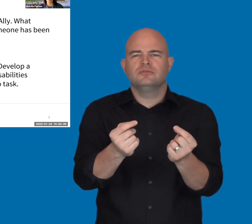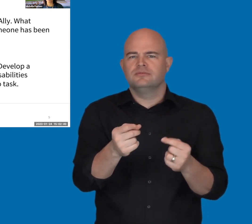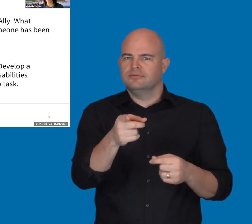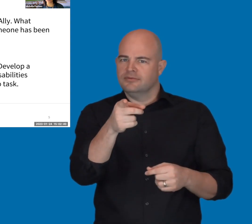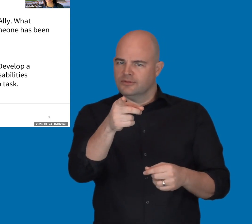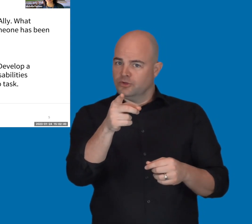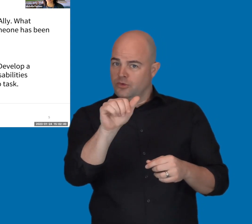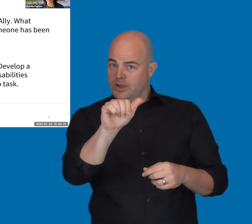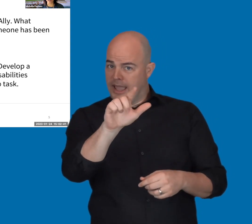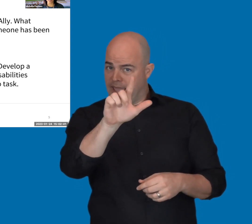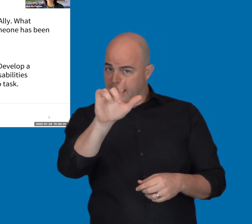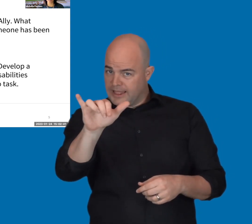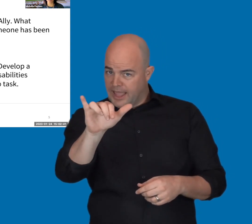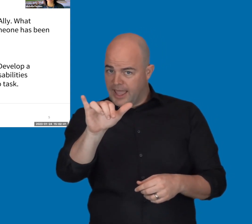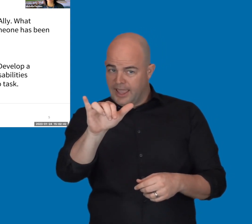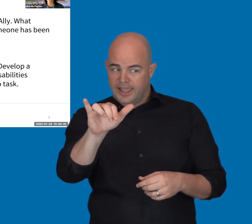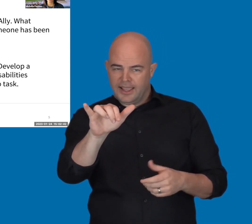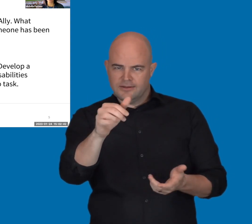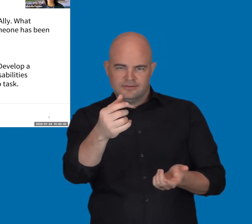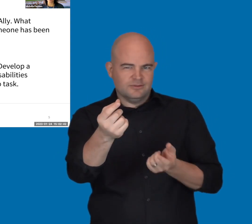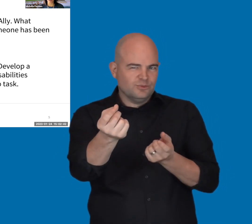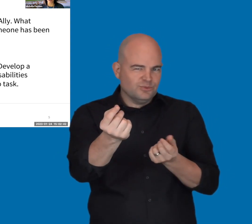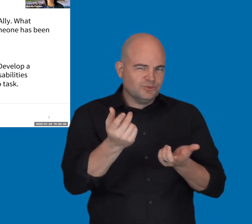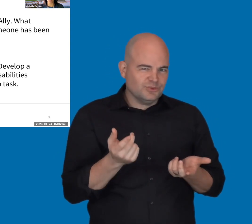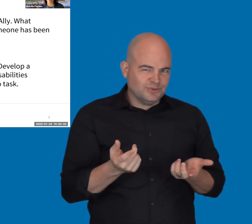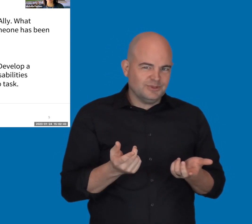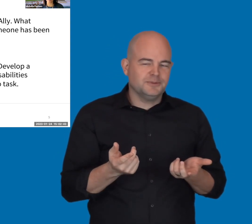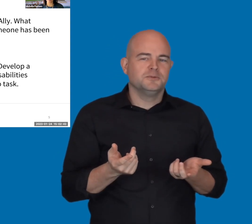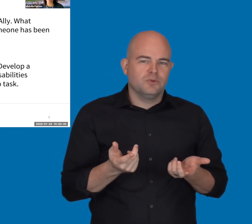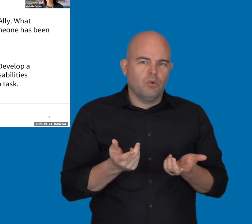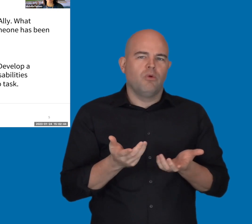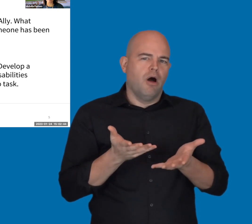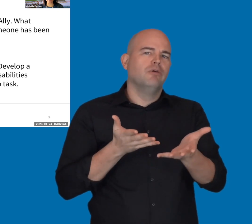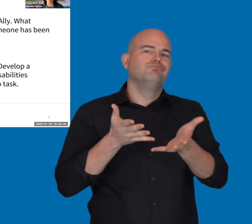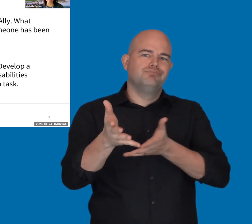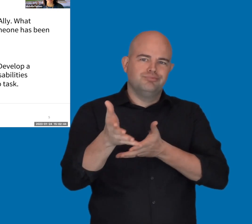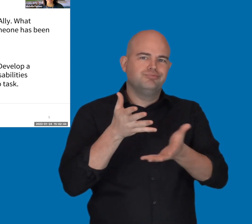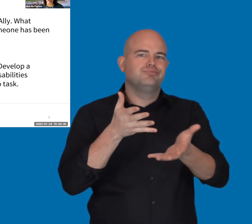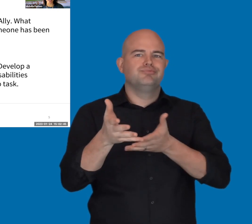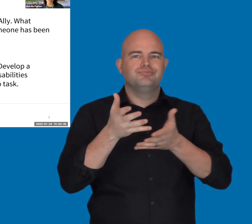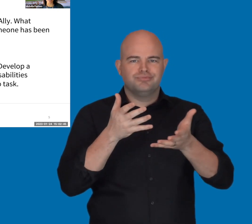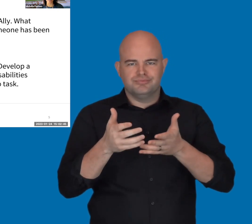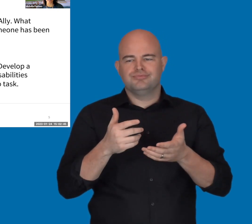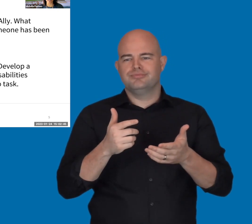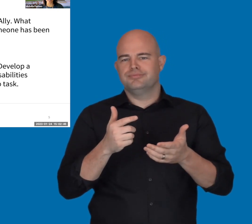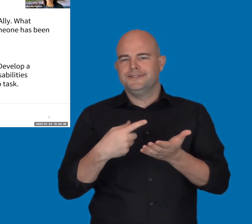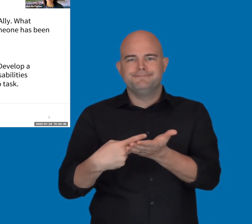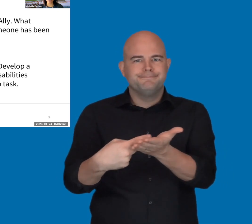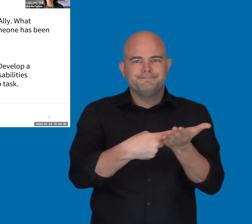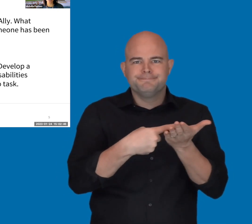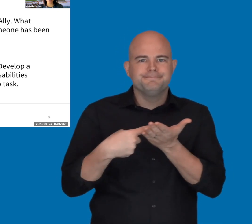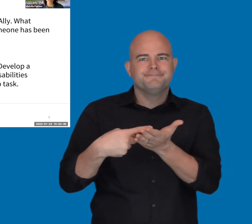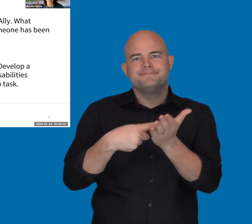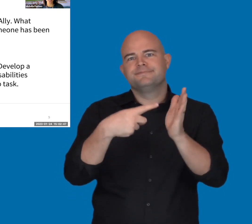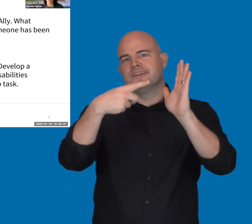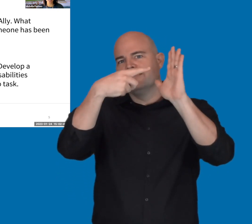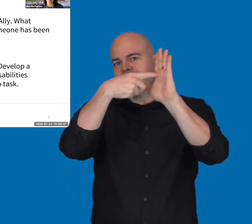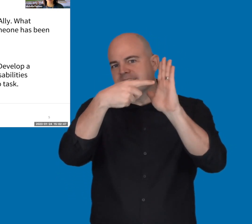and pretty much that diversity includes disability. So, just acknowledging that.